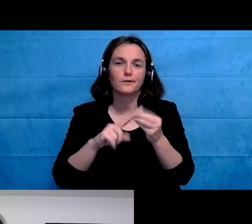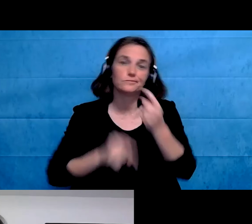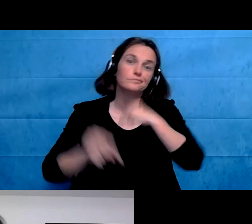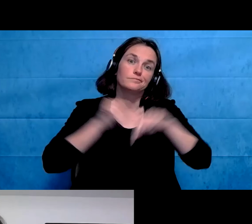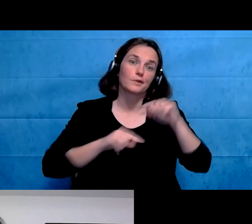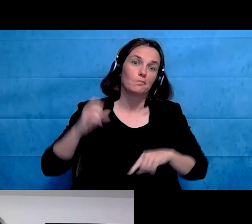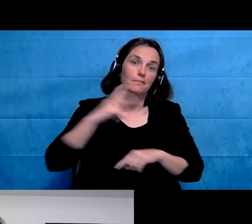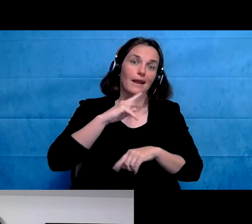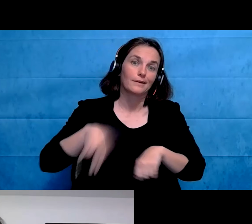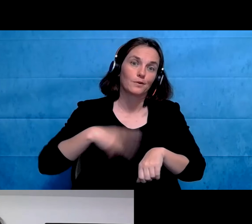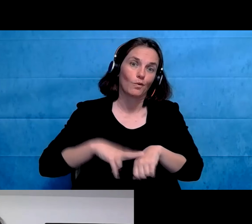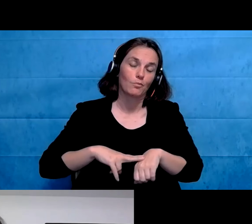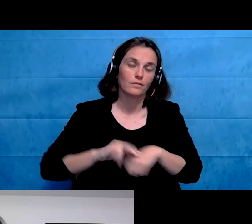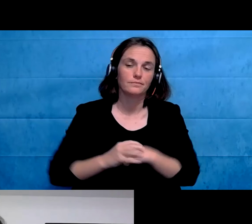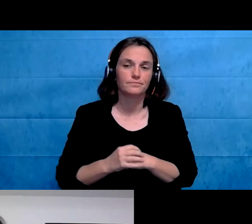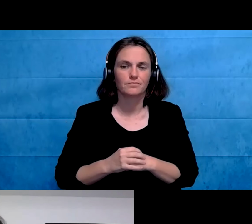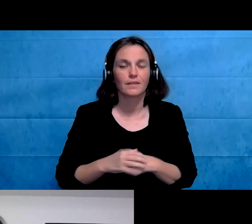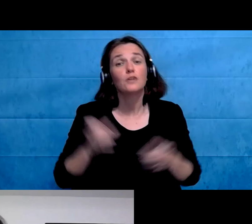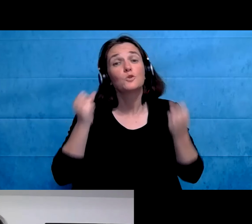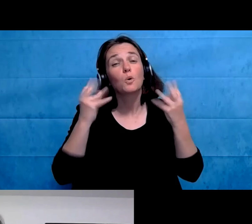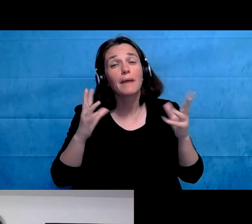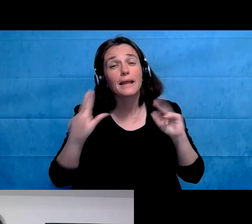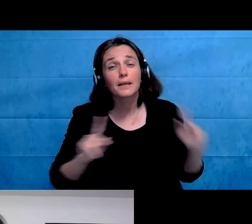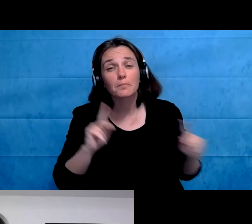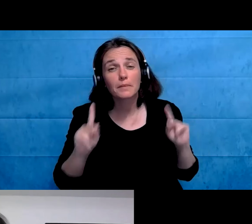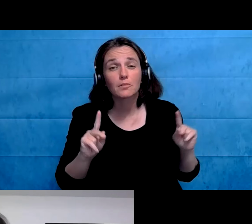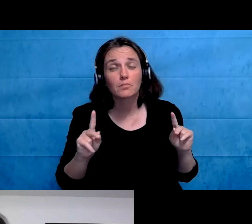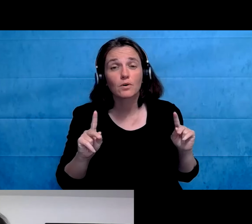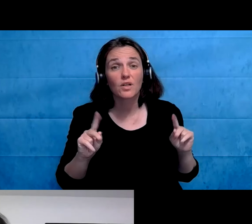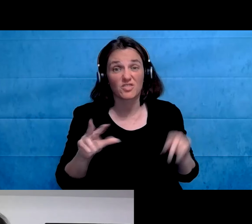And for so many people, like the 30 million people that you have been talking about today,